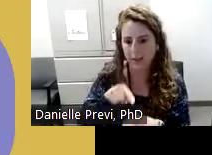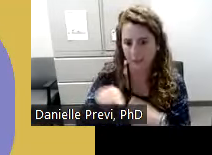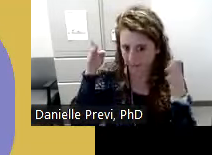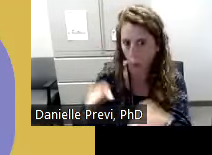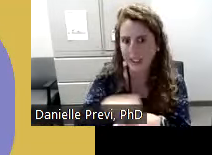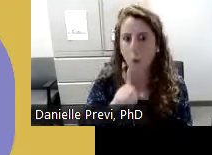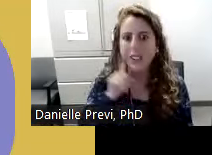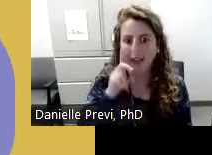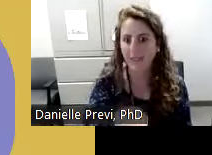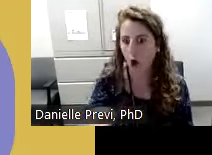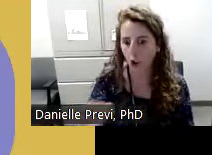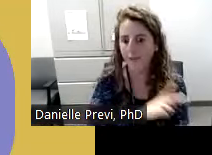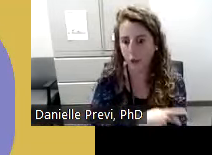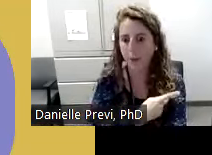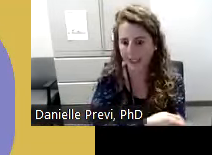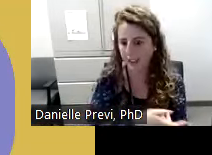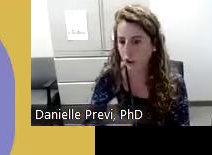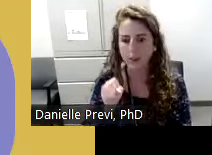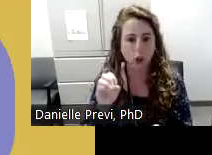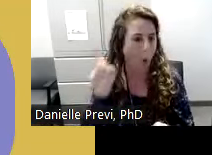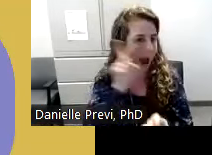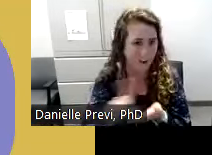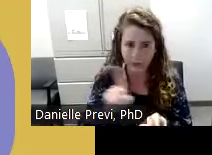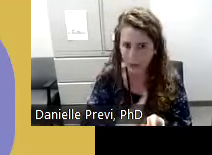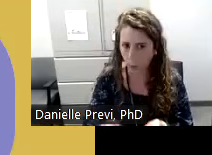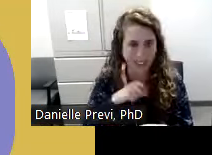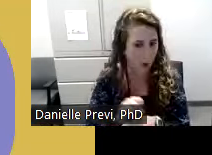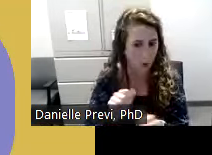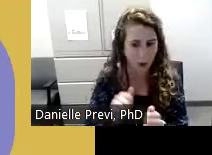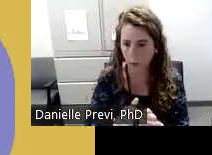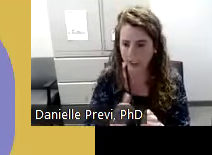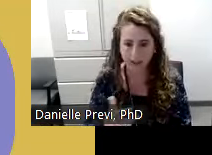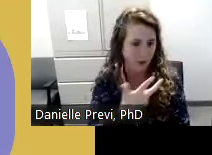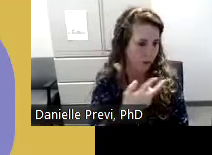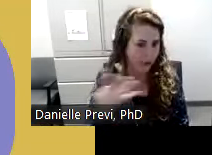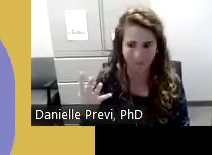My work is focused on deaf and hard of hearing patients; therefore, on a weekly basis,